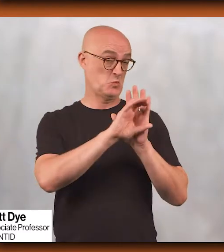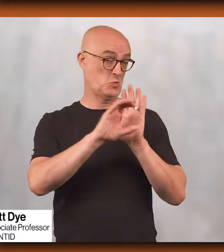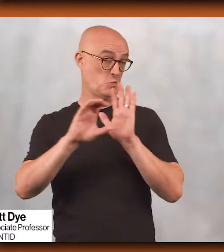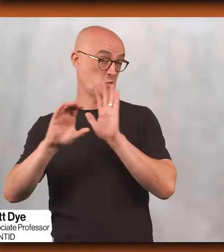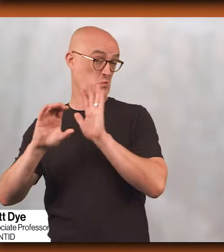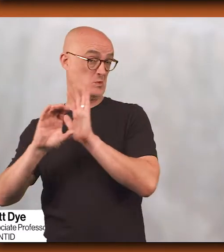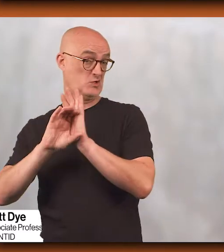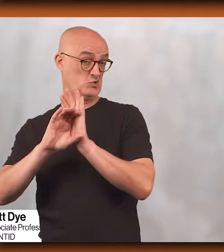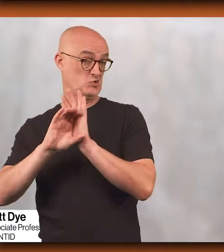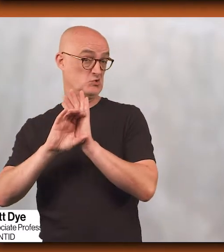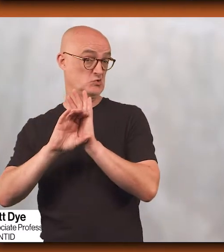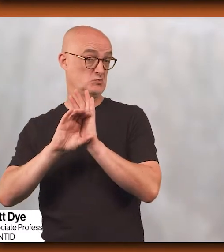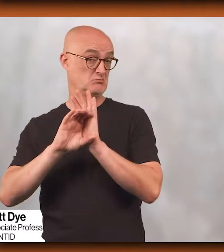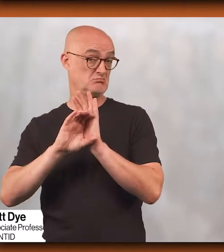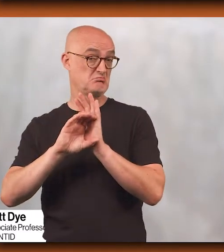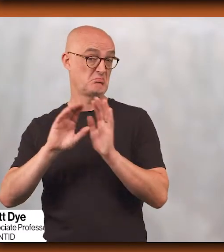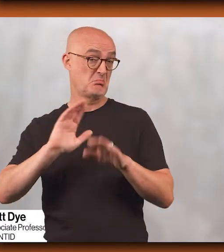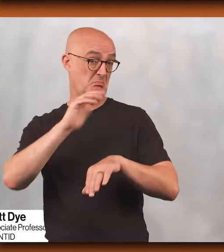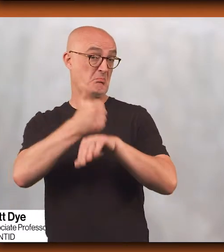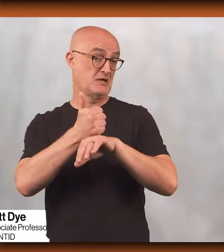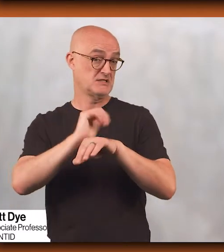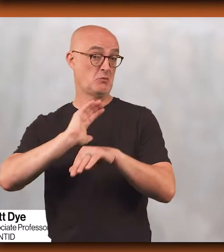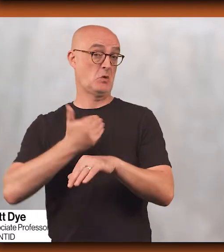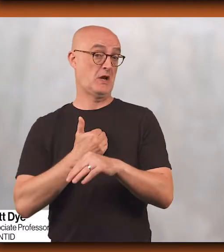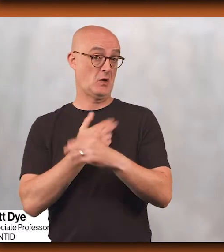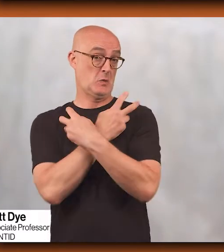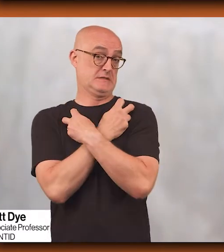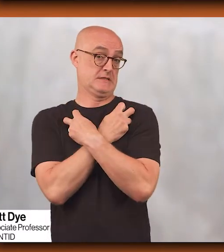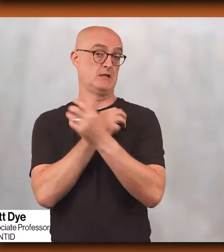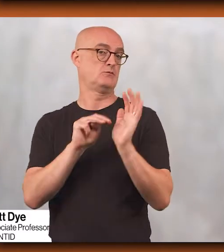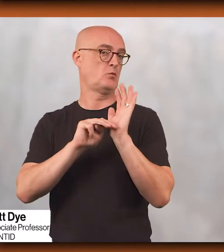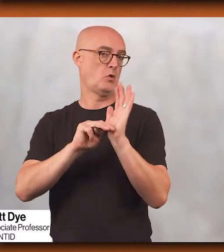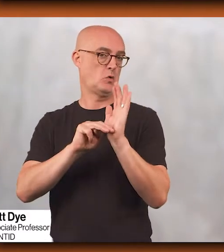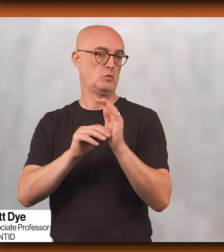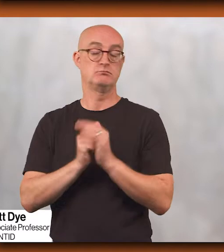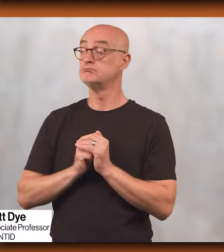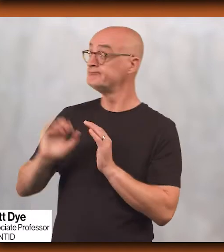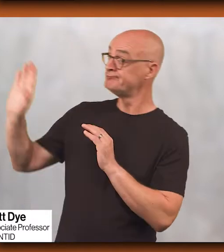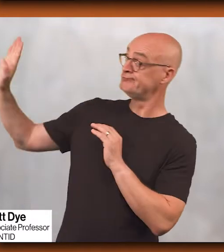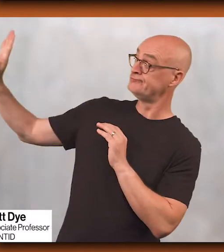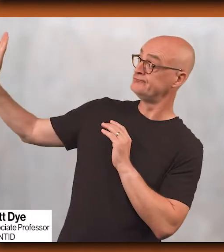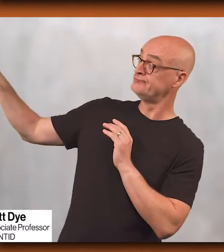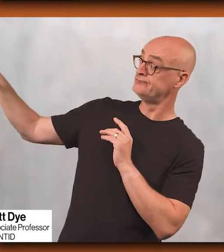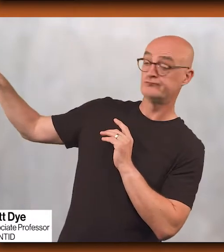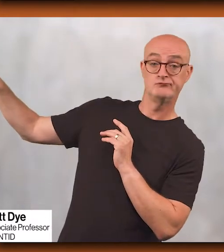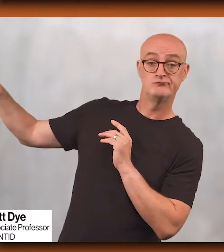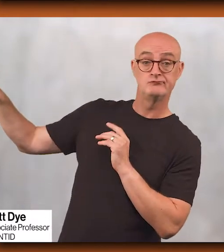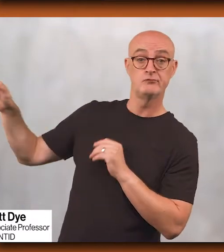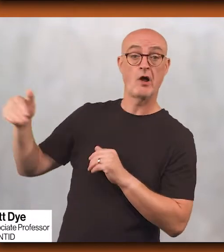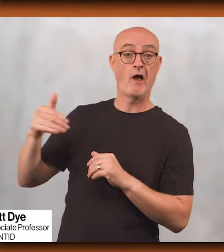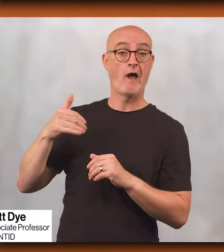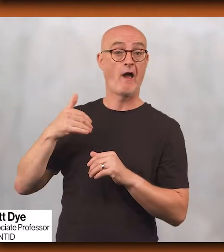so on this slide, we show plots based on our skeletal model. On the left, we have a plot